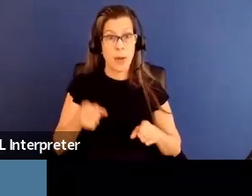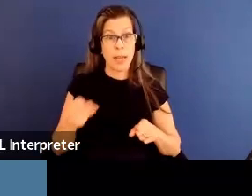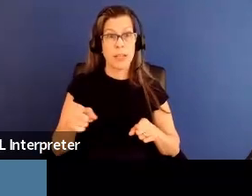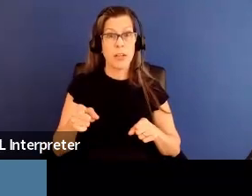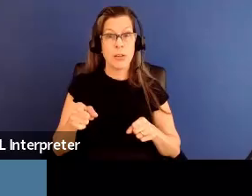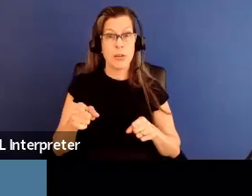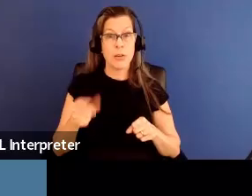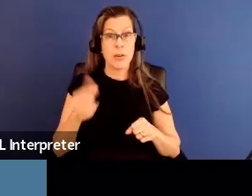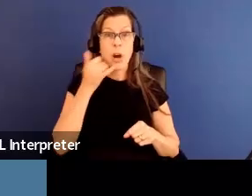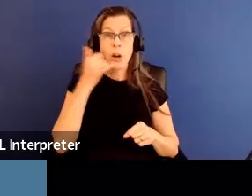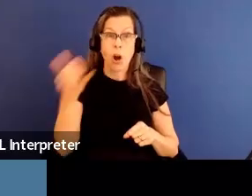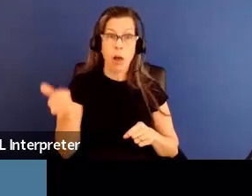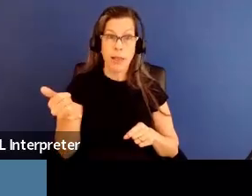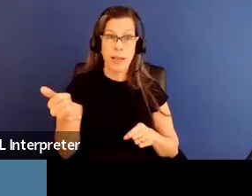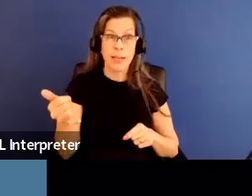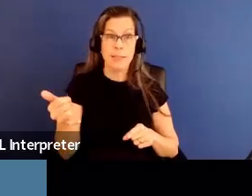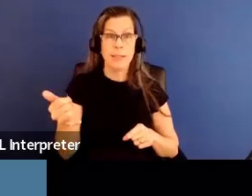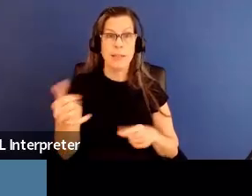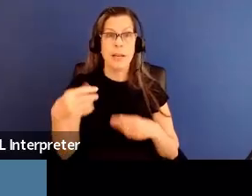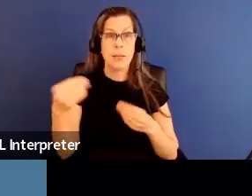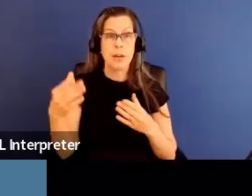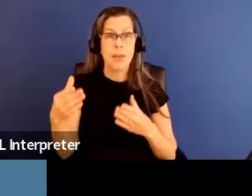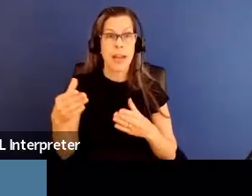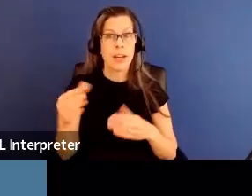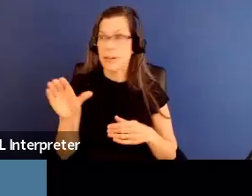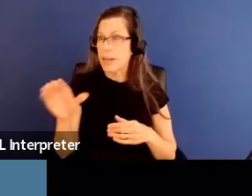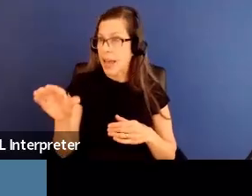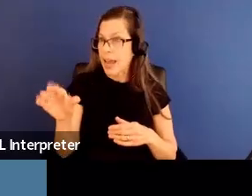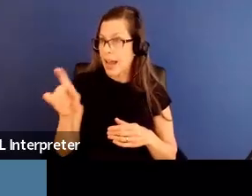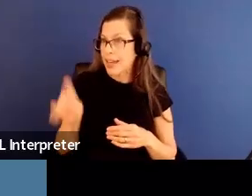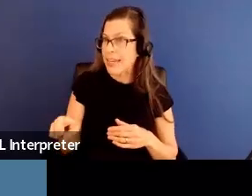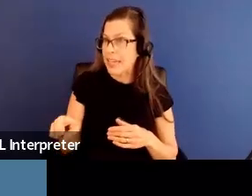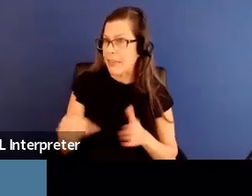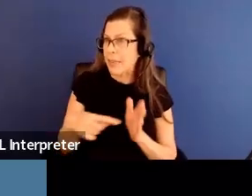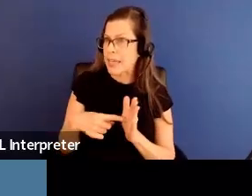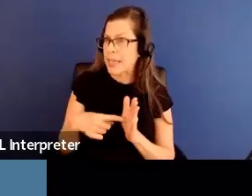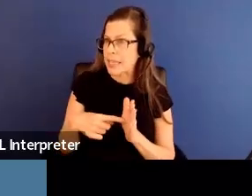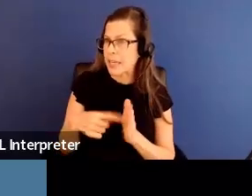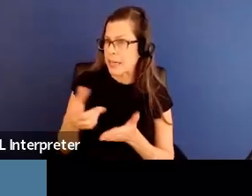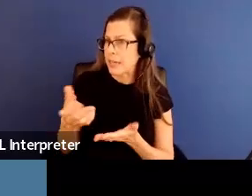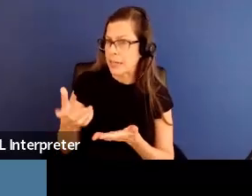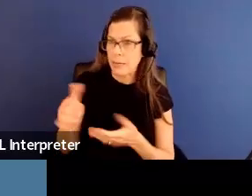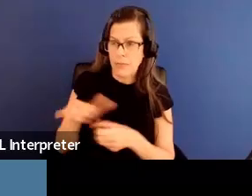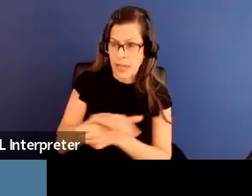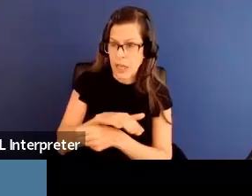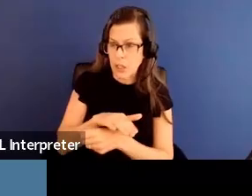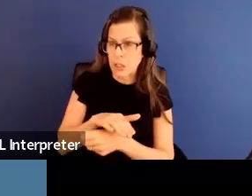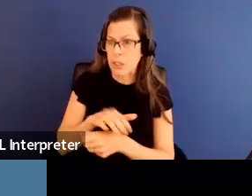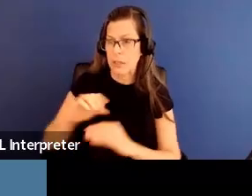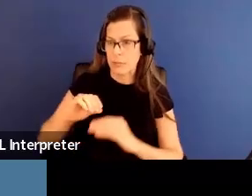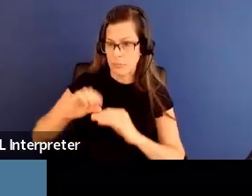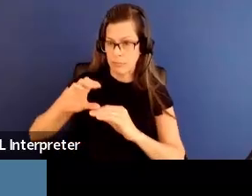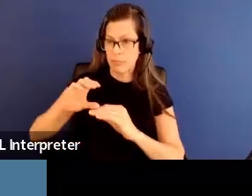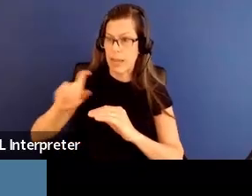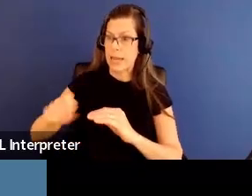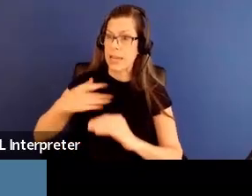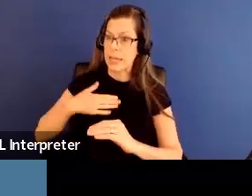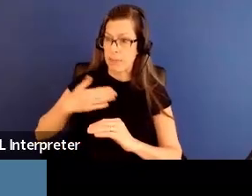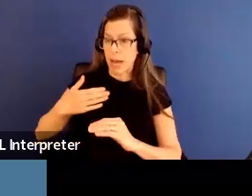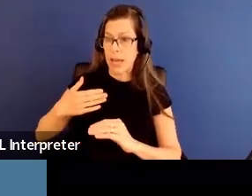all, the shortages and the denials and authorizations, can take anywhere from a couple days to weeks or months. And people are prescribed